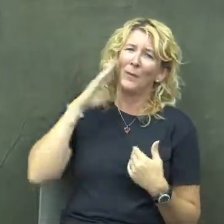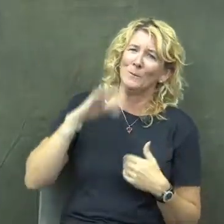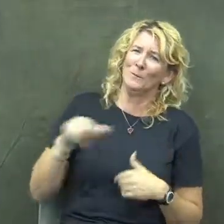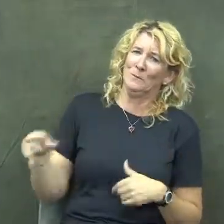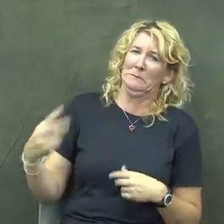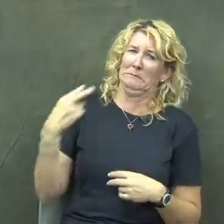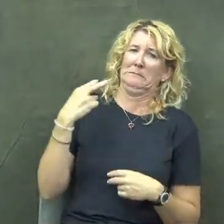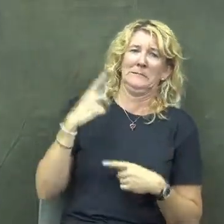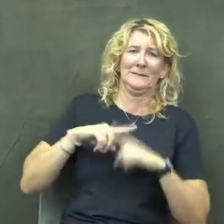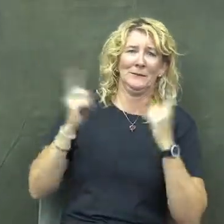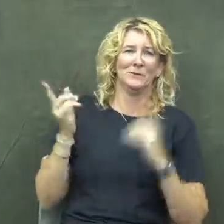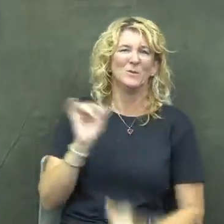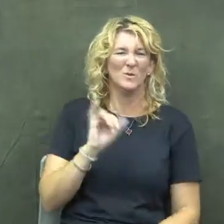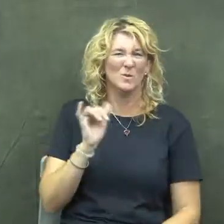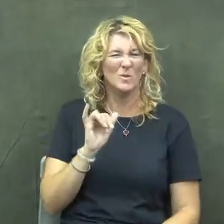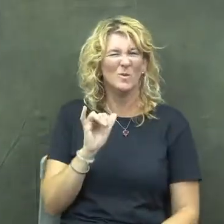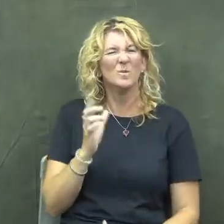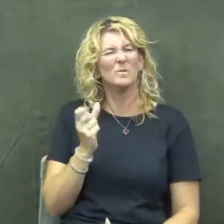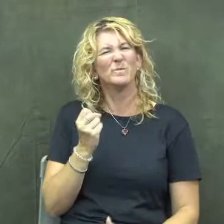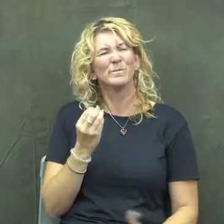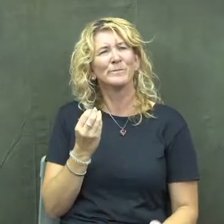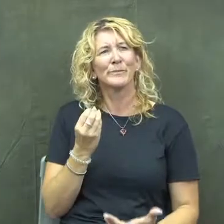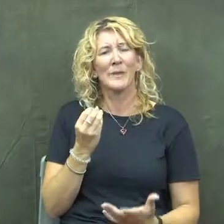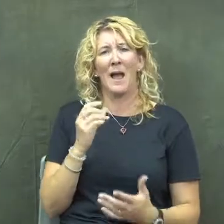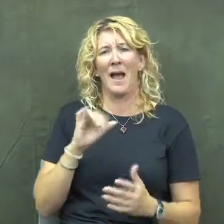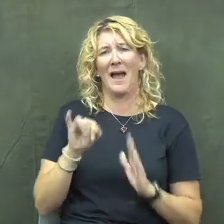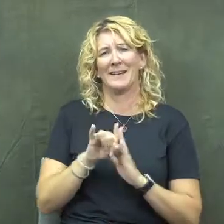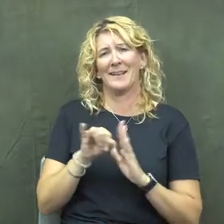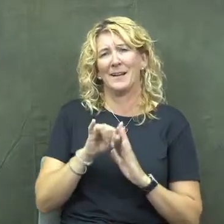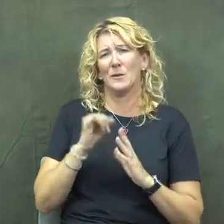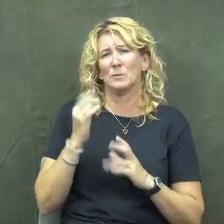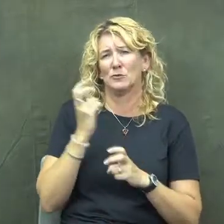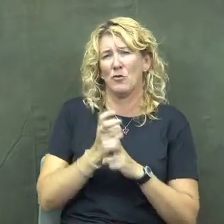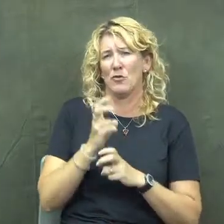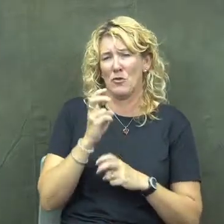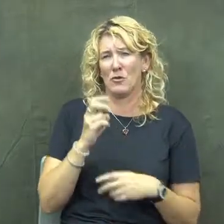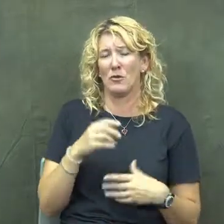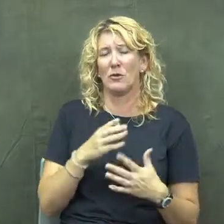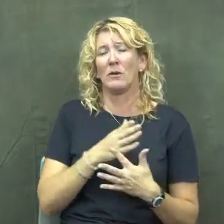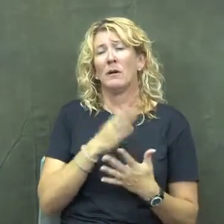And I knew that they looked at me as someone that was different,